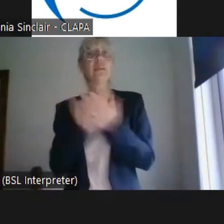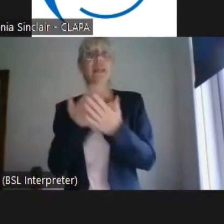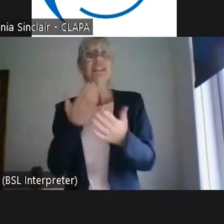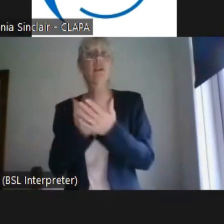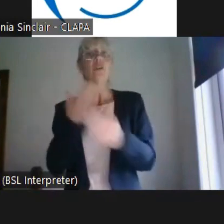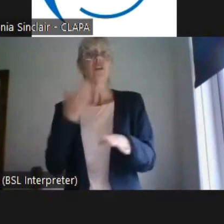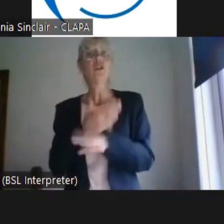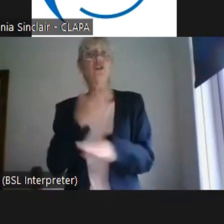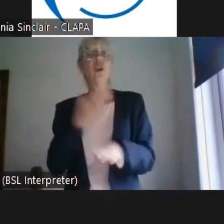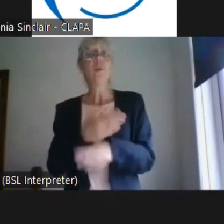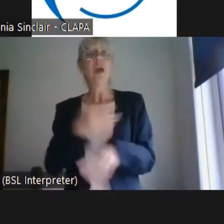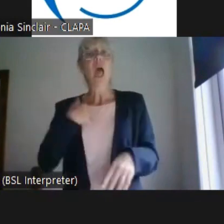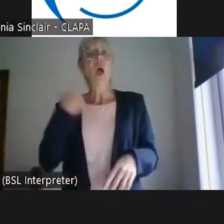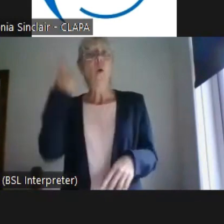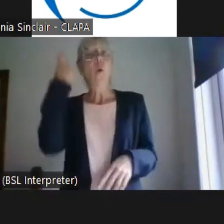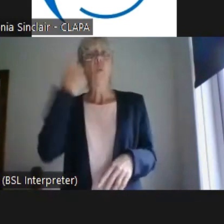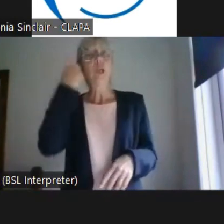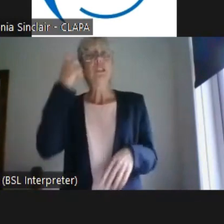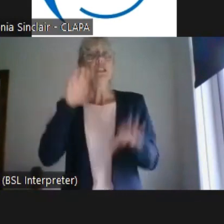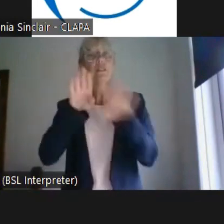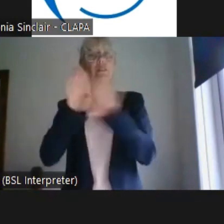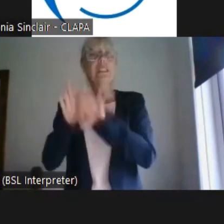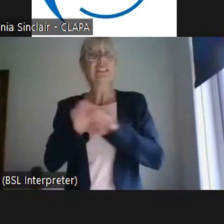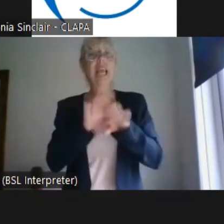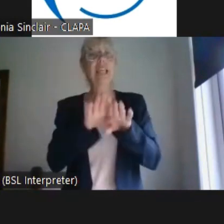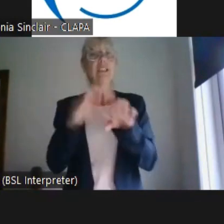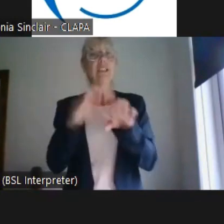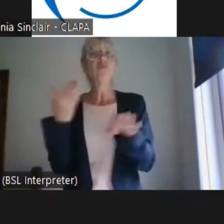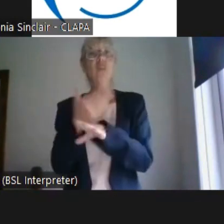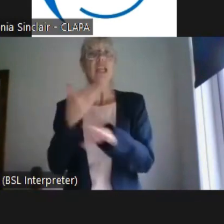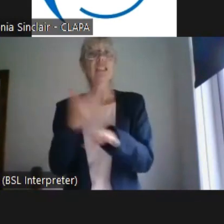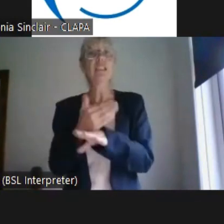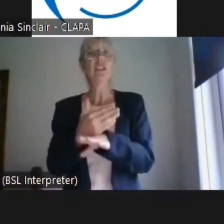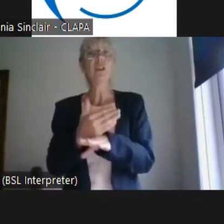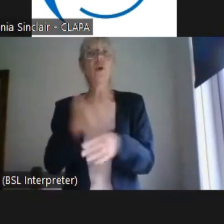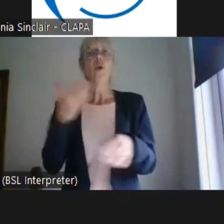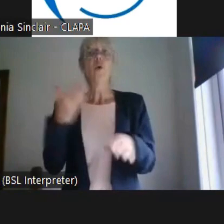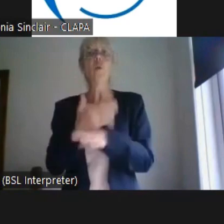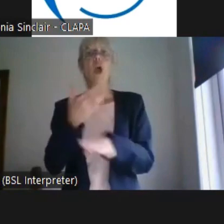if there is a standard practice workers rights that I can discuss with my HR team